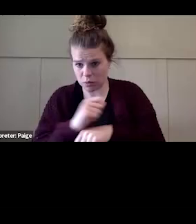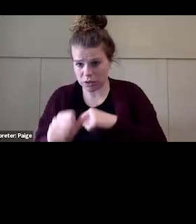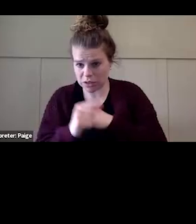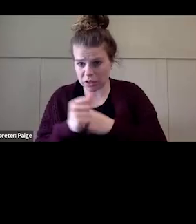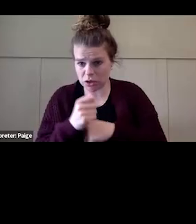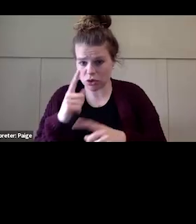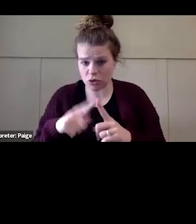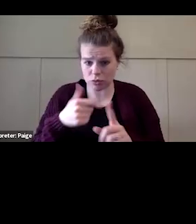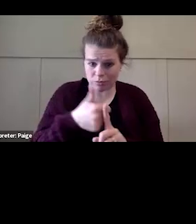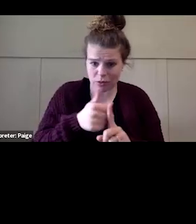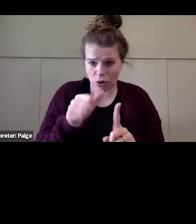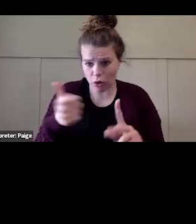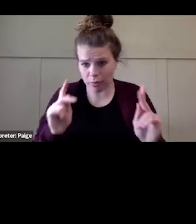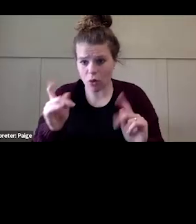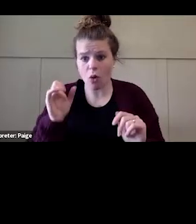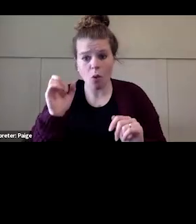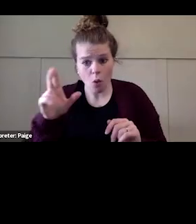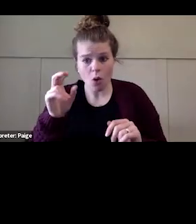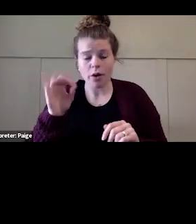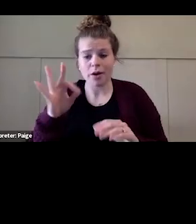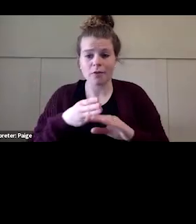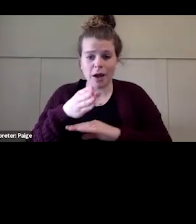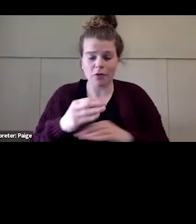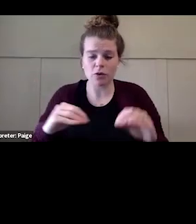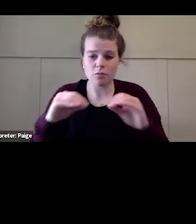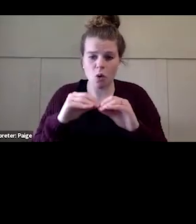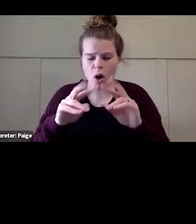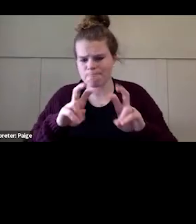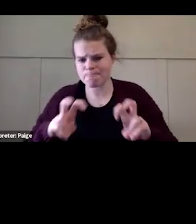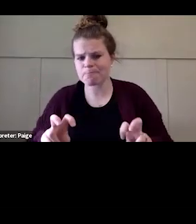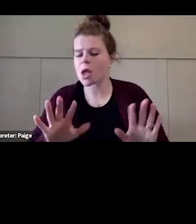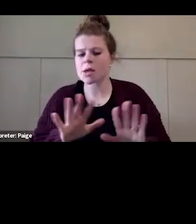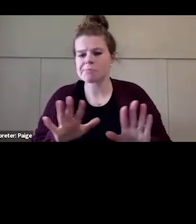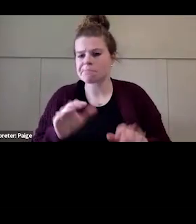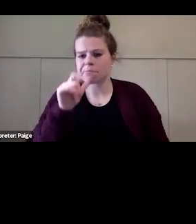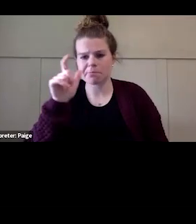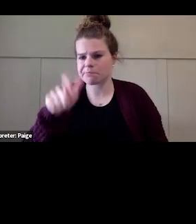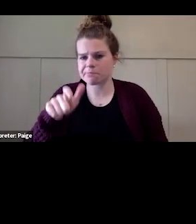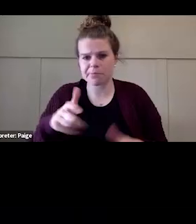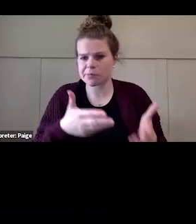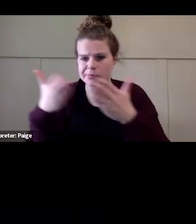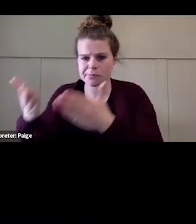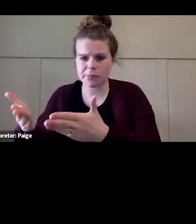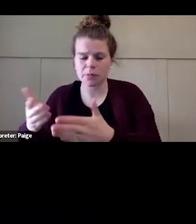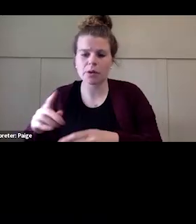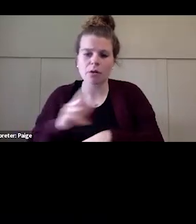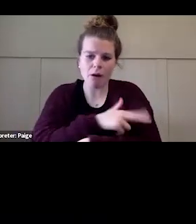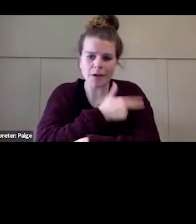or if after further examination and safety planning, that person does not need to be unnecessarily transported to a hospital setting